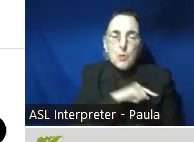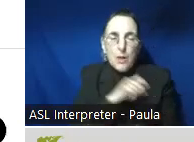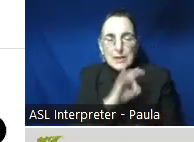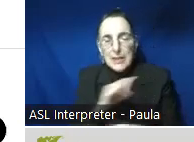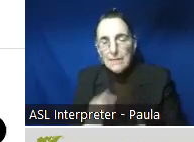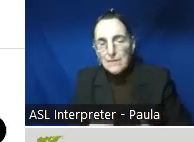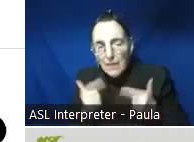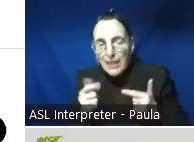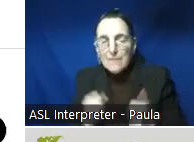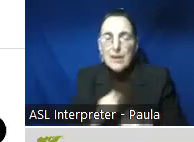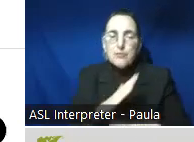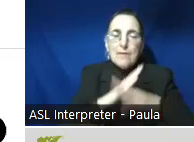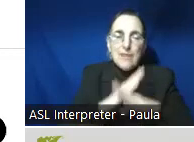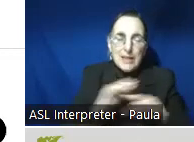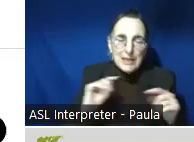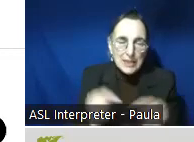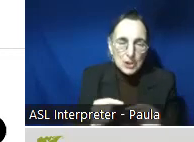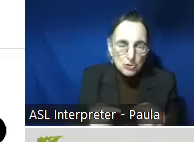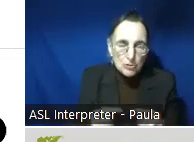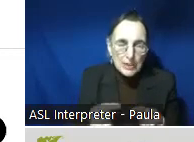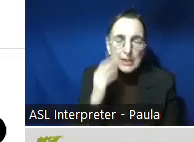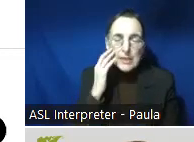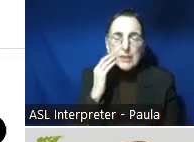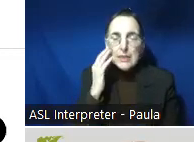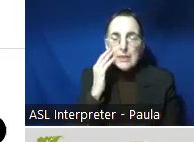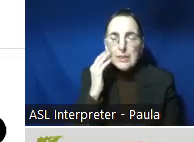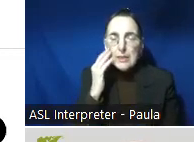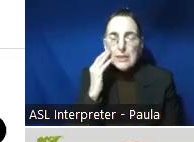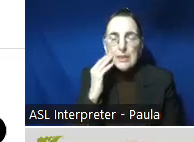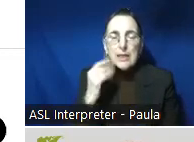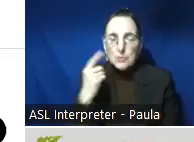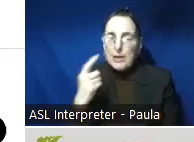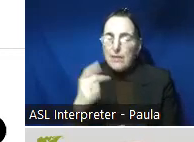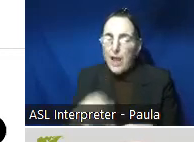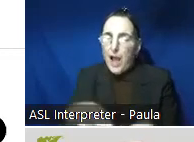it has one of the highest rates of return on healthcare savings. It has so much